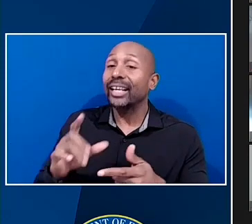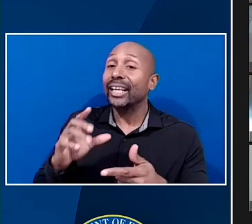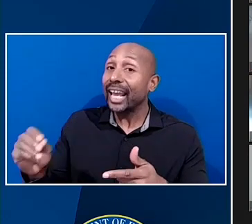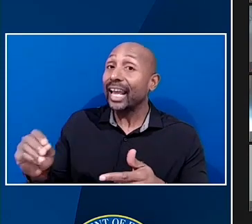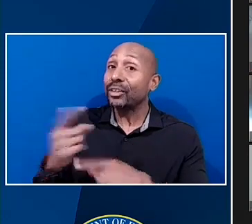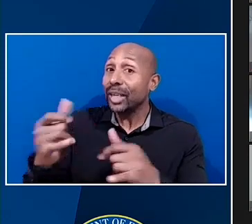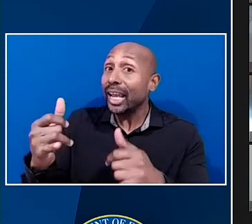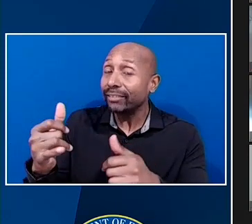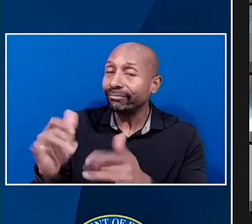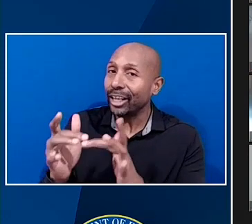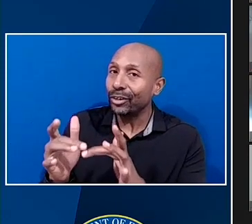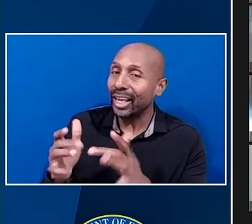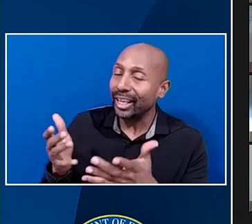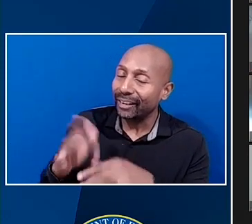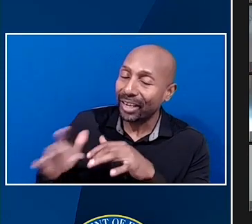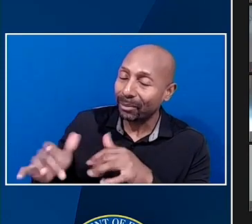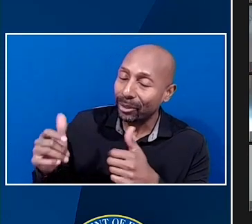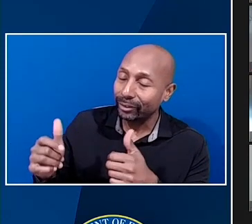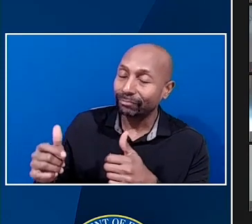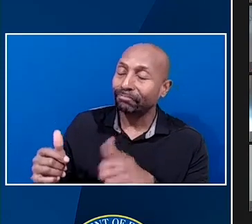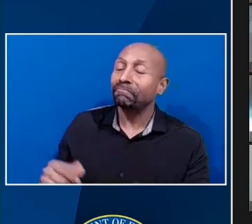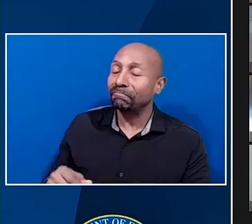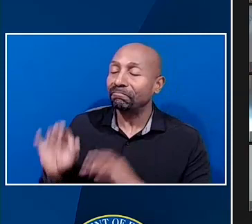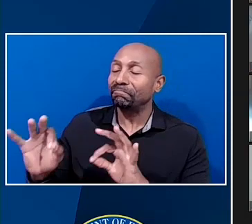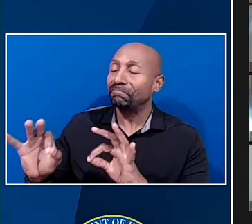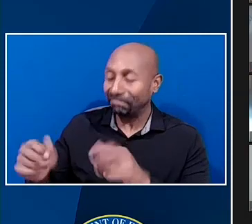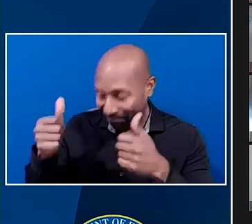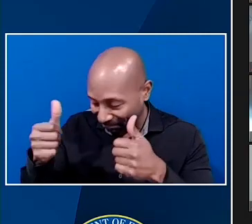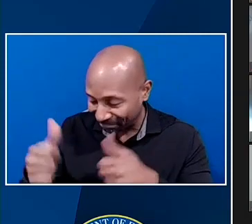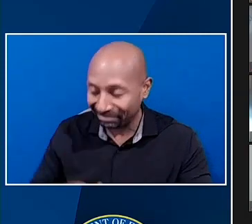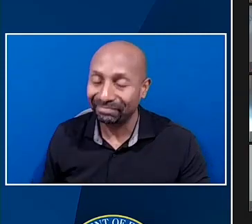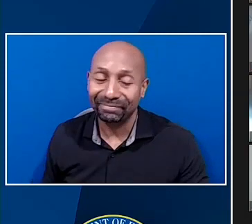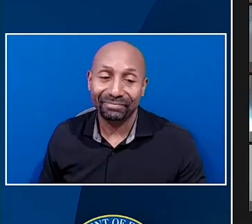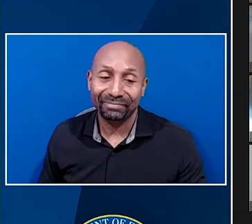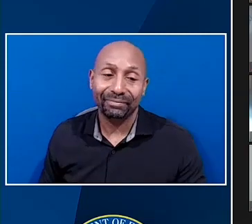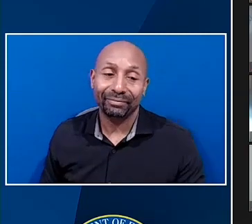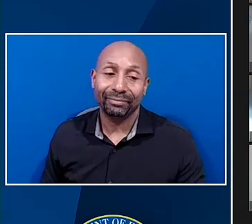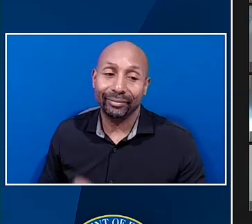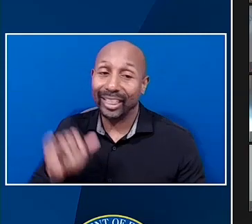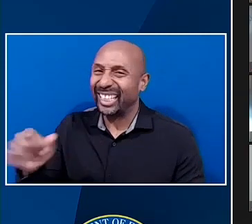And finally, we have U.S. Military service members, veterans or groups representing them, Barmak